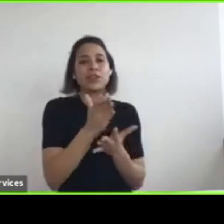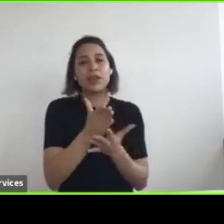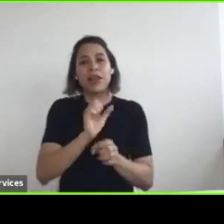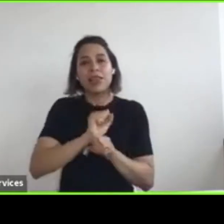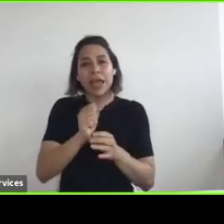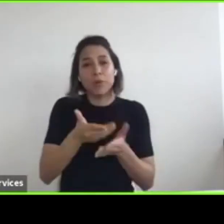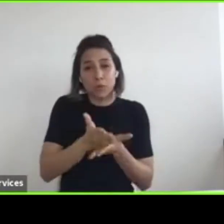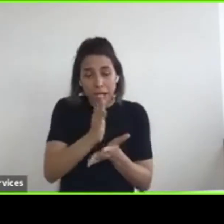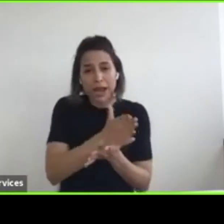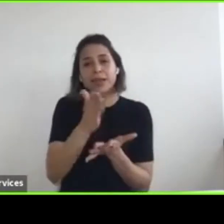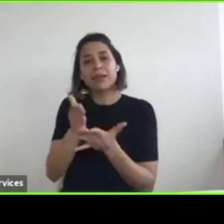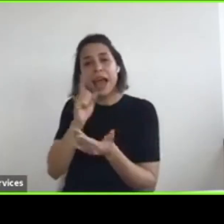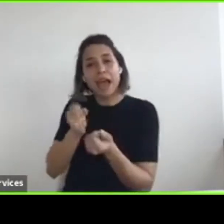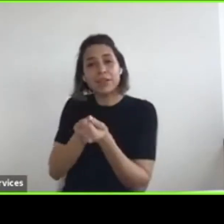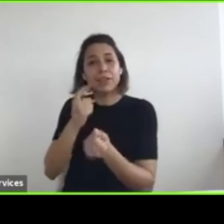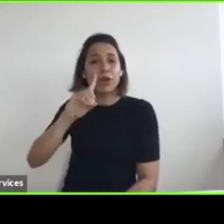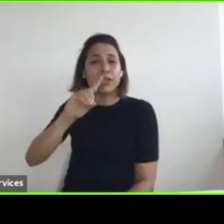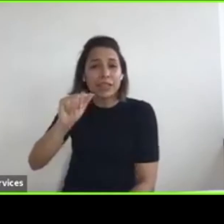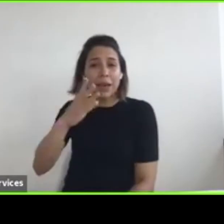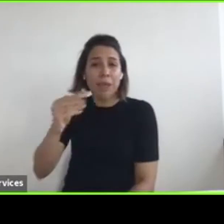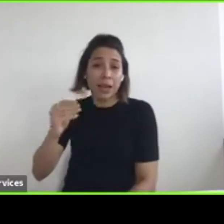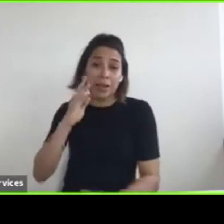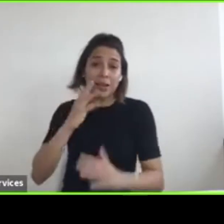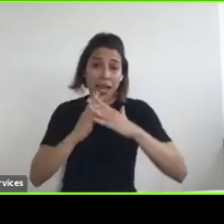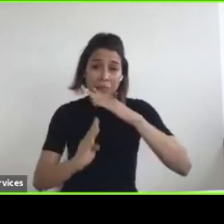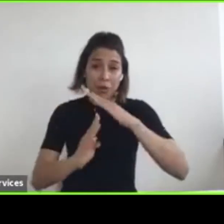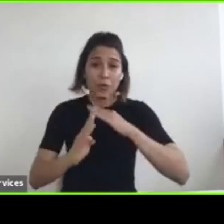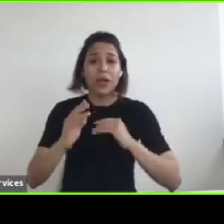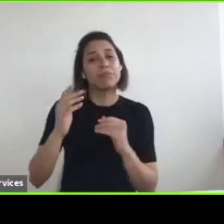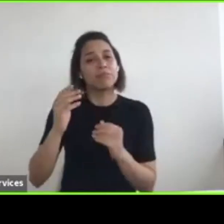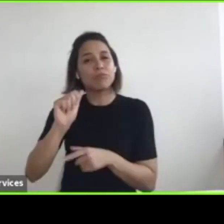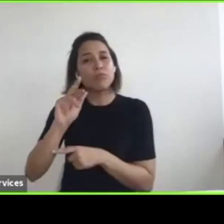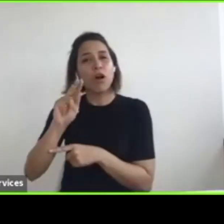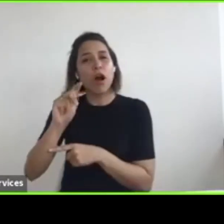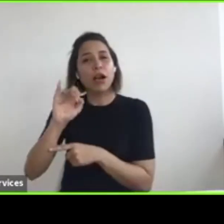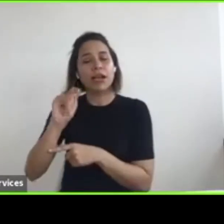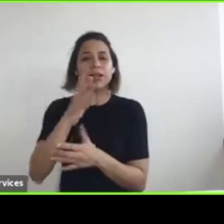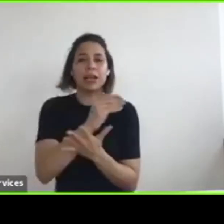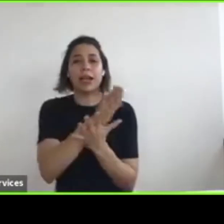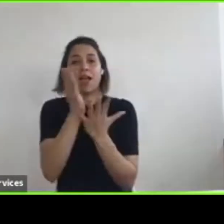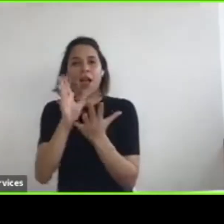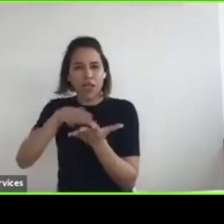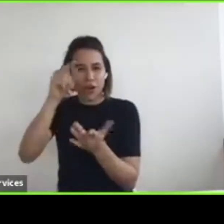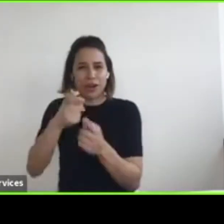FOR DISABLED AND IMMIGRANT ARTISTS, AND INCLUDING LEARNING FROM INDIGENOUS LED MOVEMENTS AND ARTIST PRACTICES FOR THRIVING.